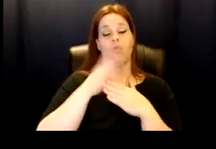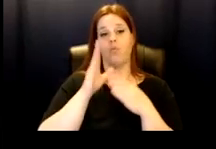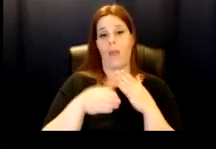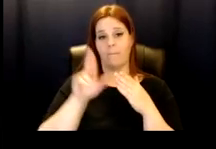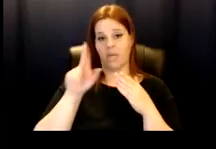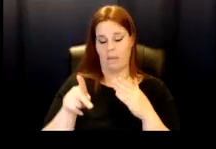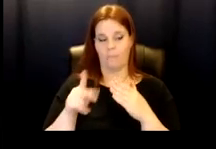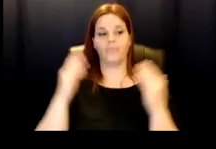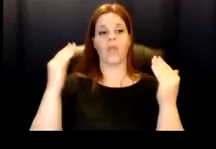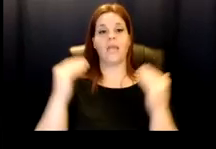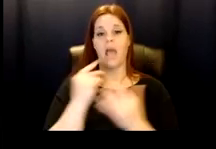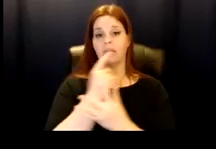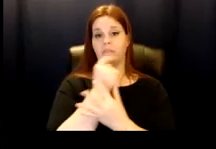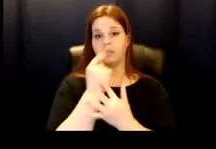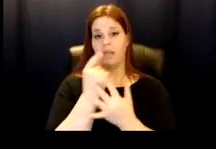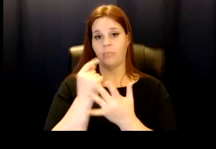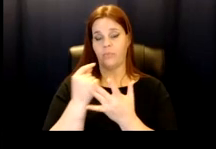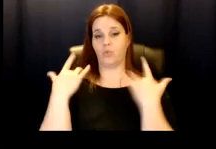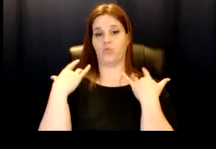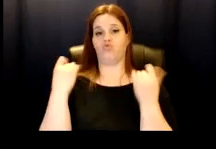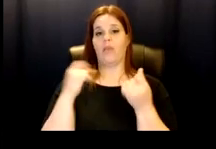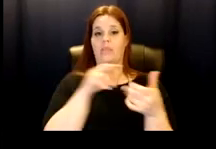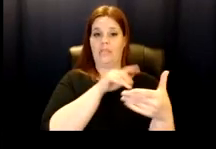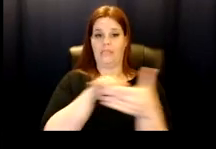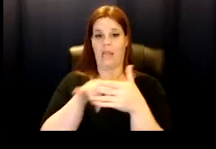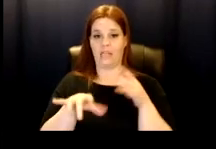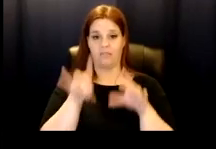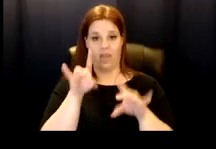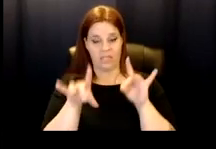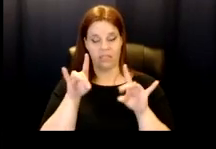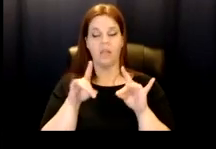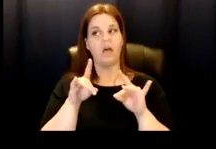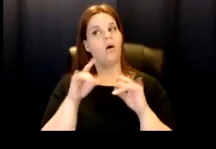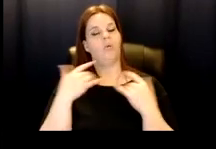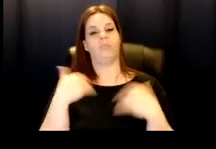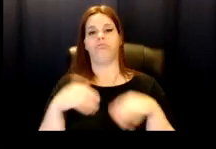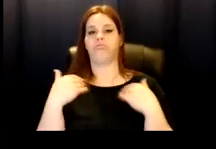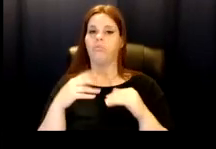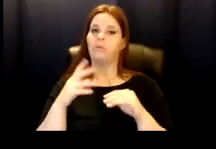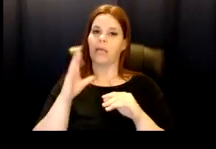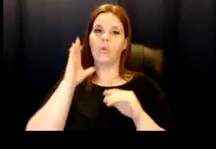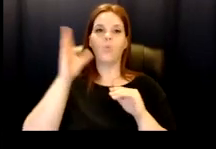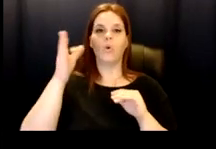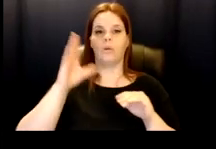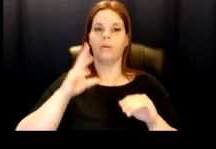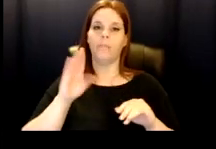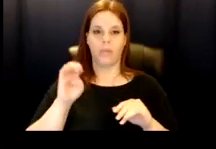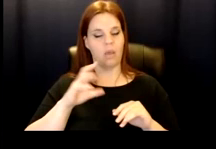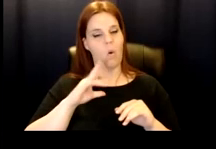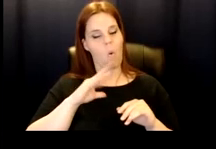steps to strengthen the study's findings. It would be wonderful if we could see if there